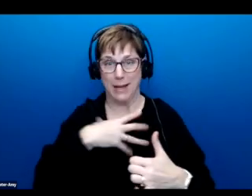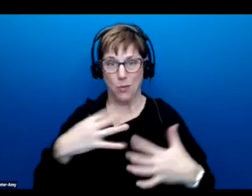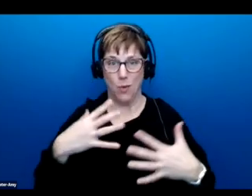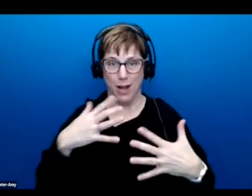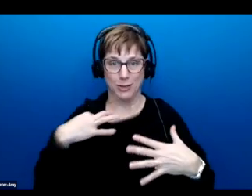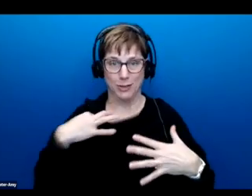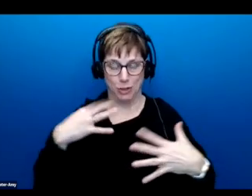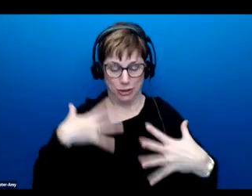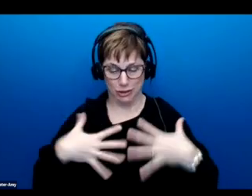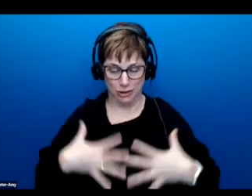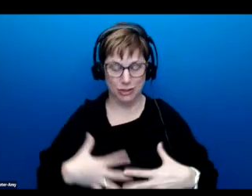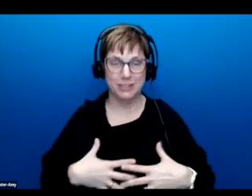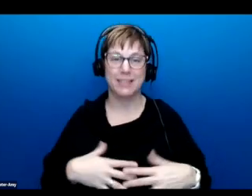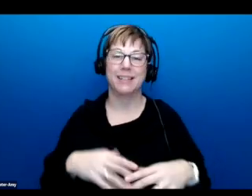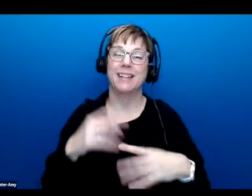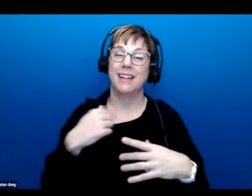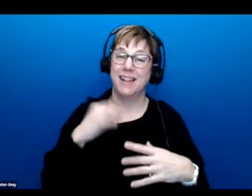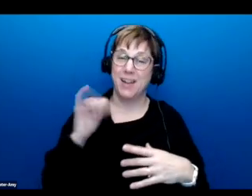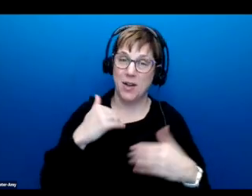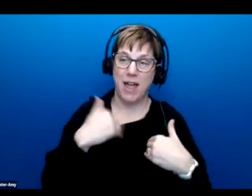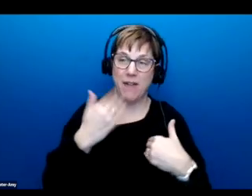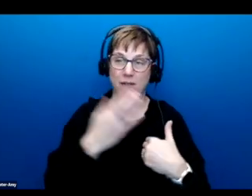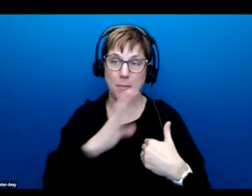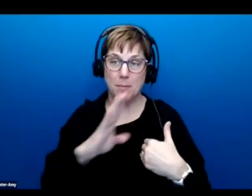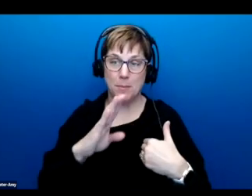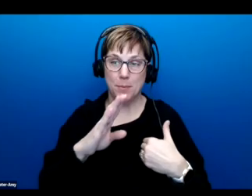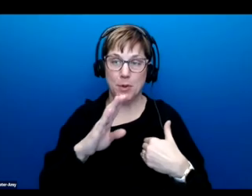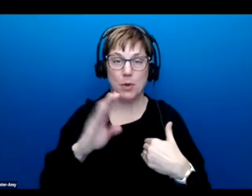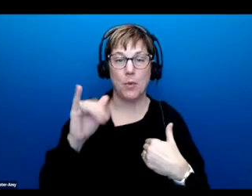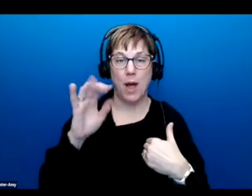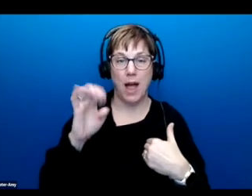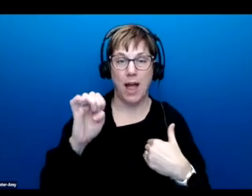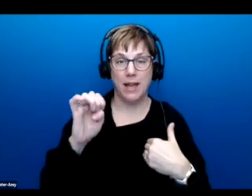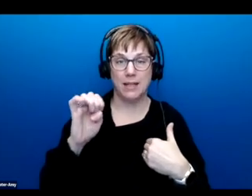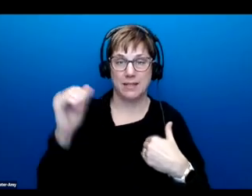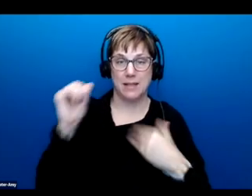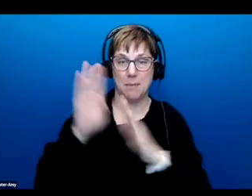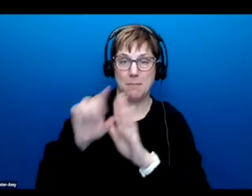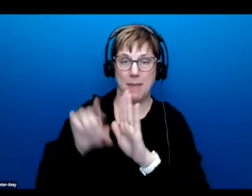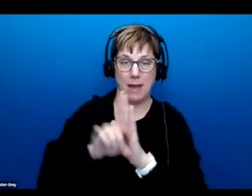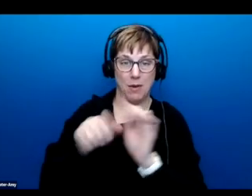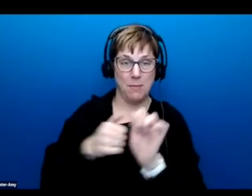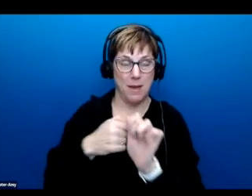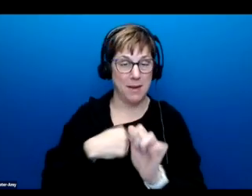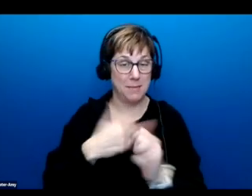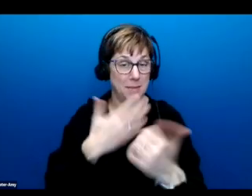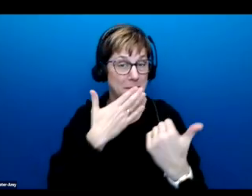I have a blue Brandeis background behind me. Thank you.